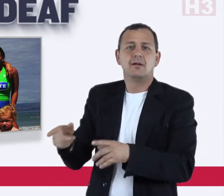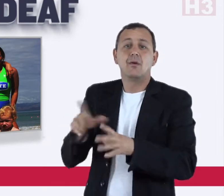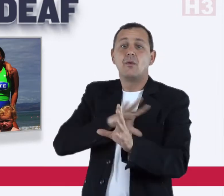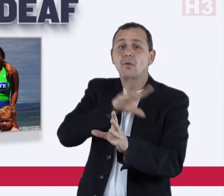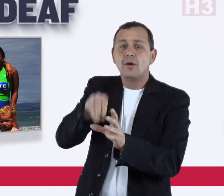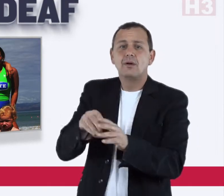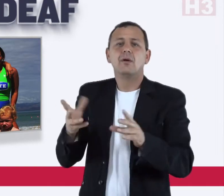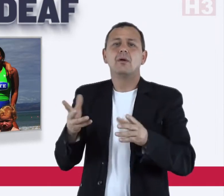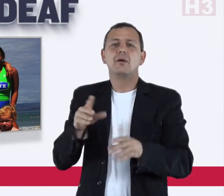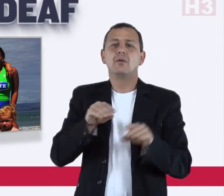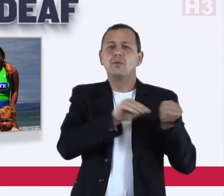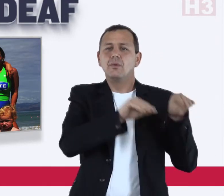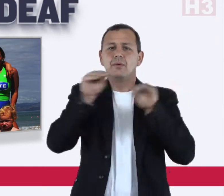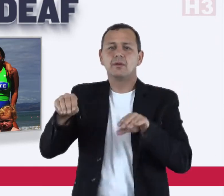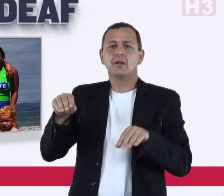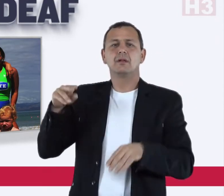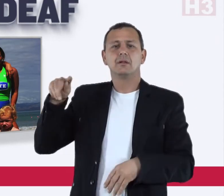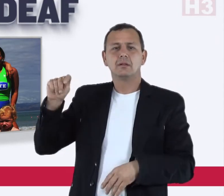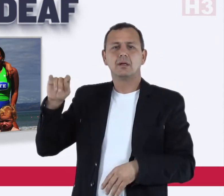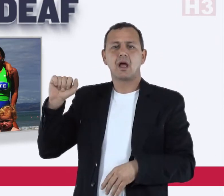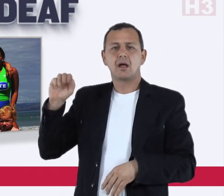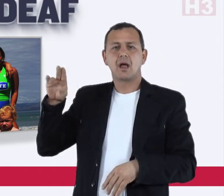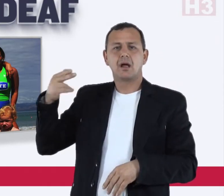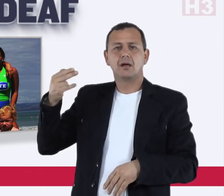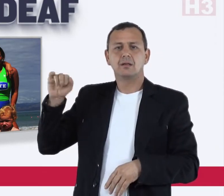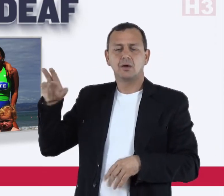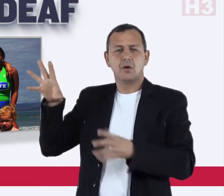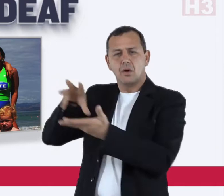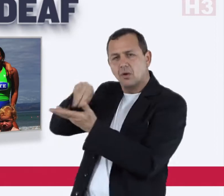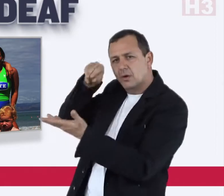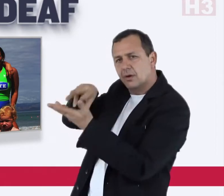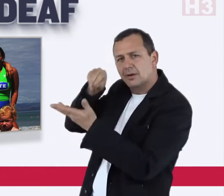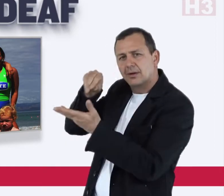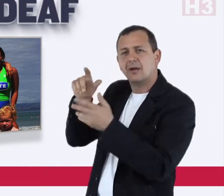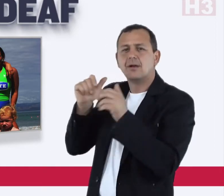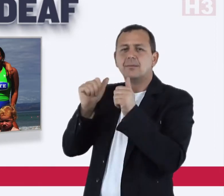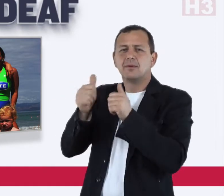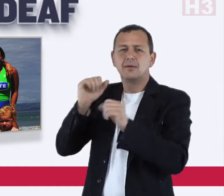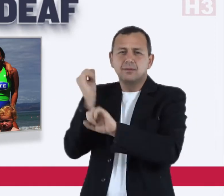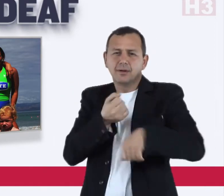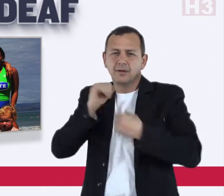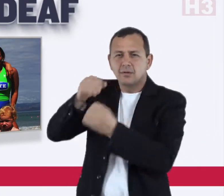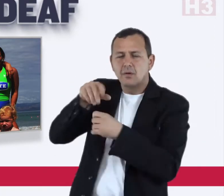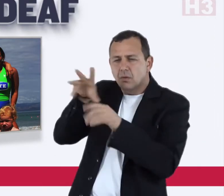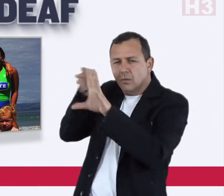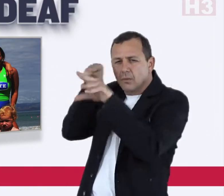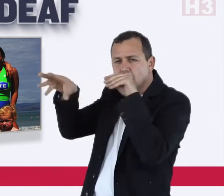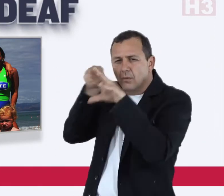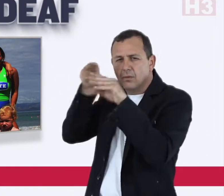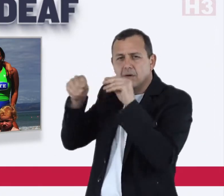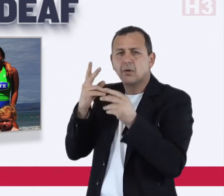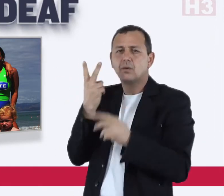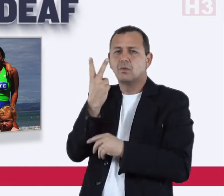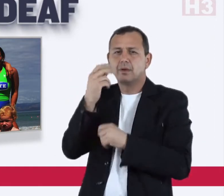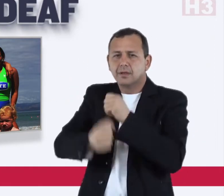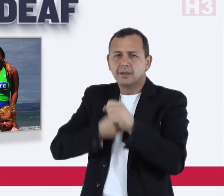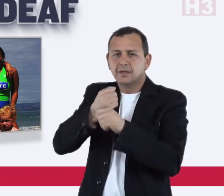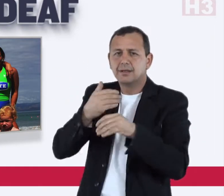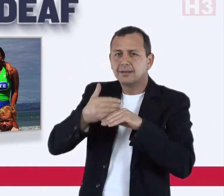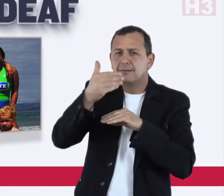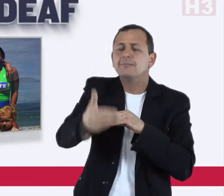She moved to Tahiti to learn from the best paddlers and two years later,